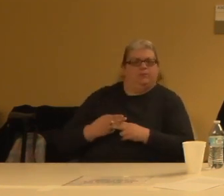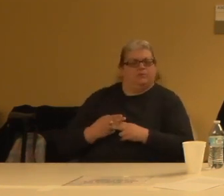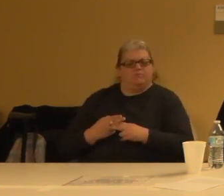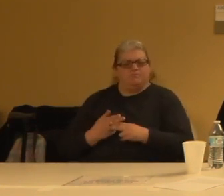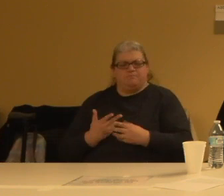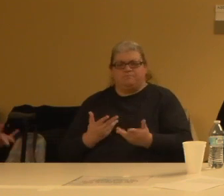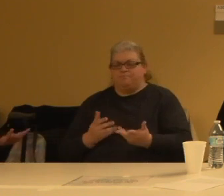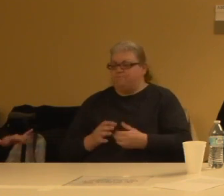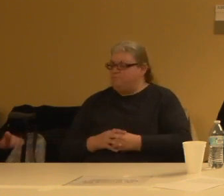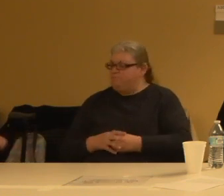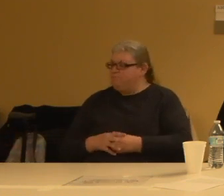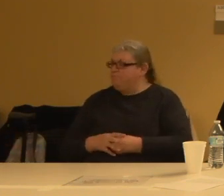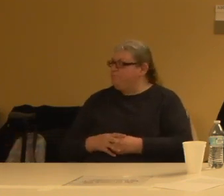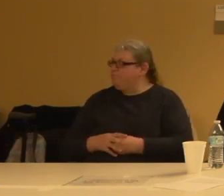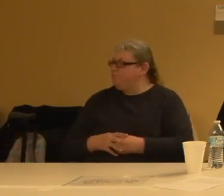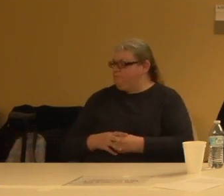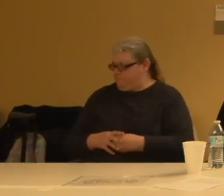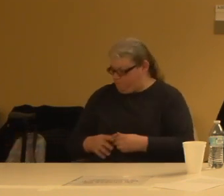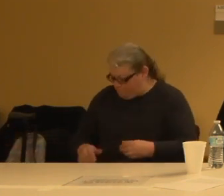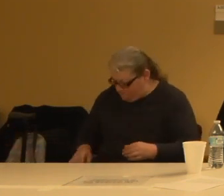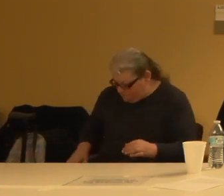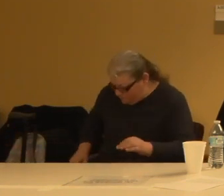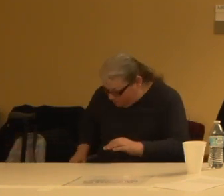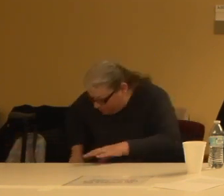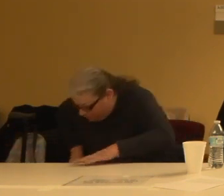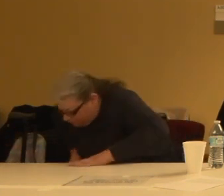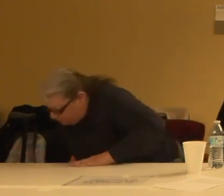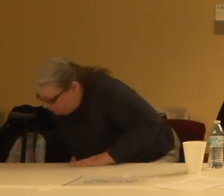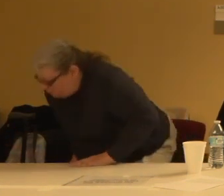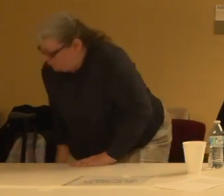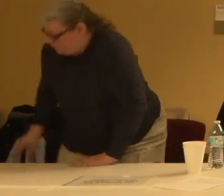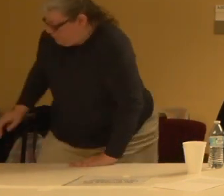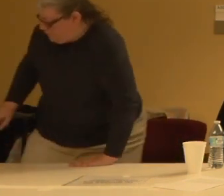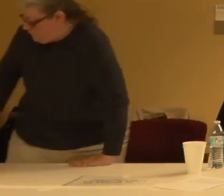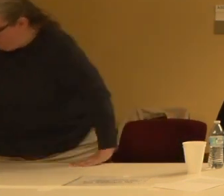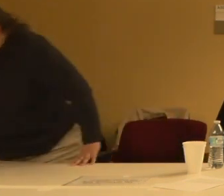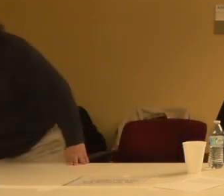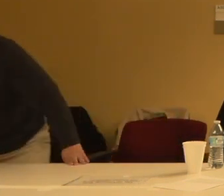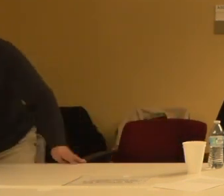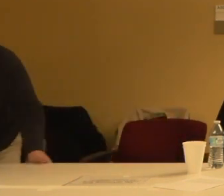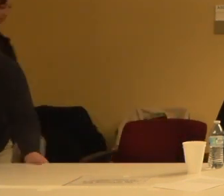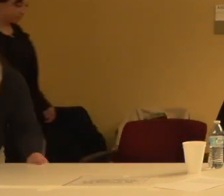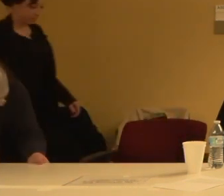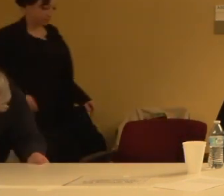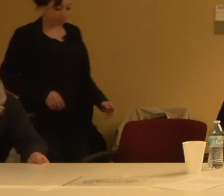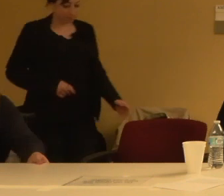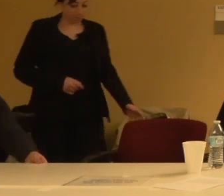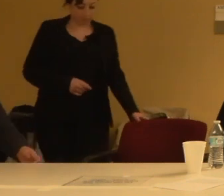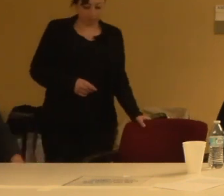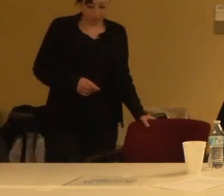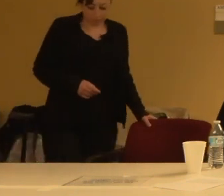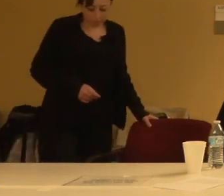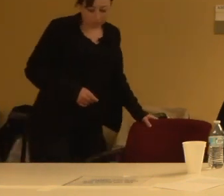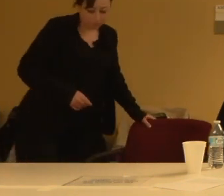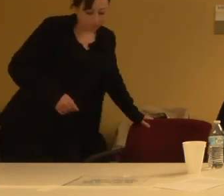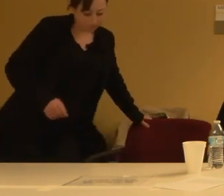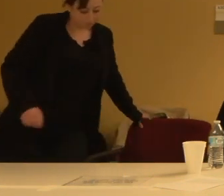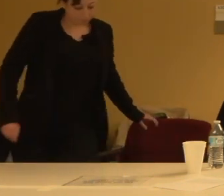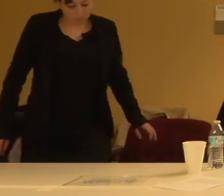So this is terrible. This is Martine again, but this is terrible. So I didn't start writing your question down until the part where you said "Difficult conversation's, less messy."